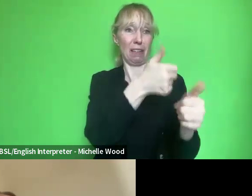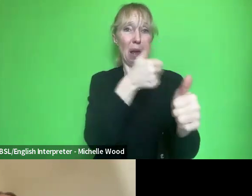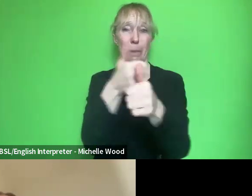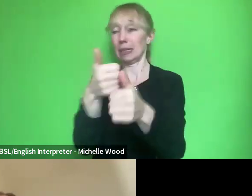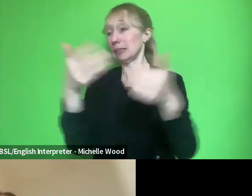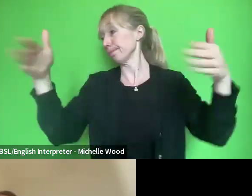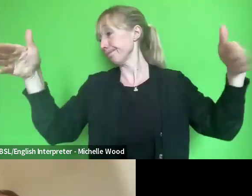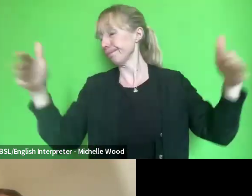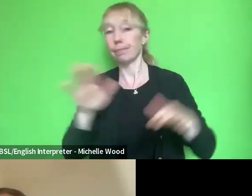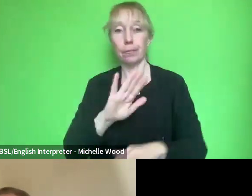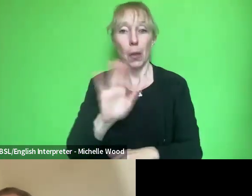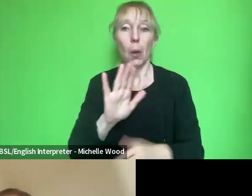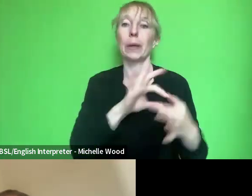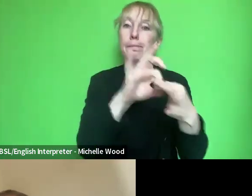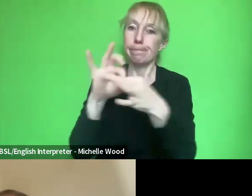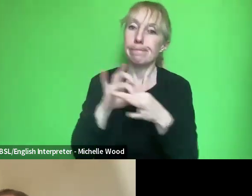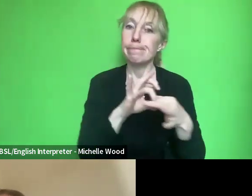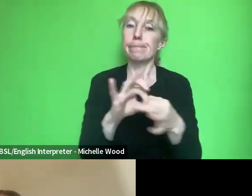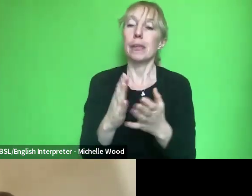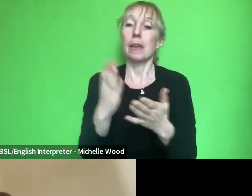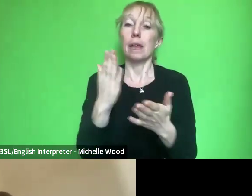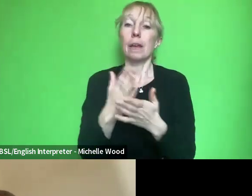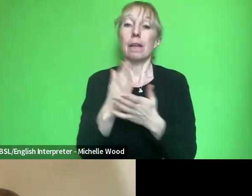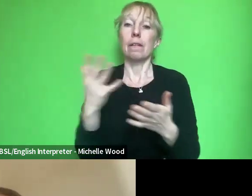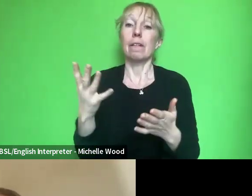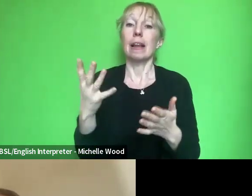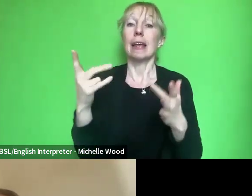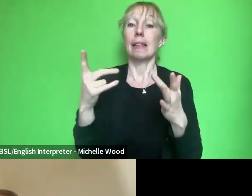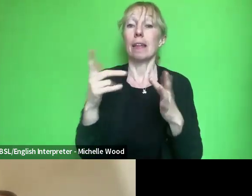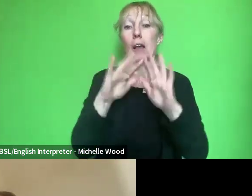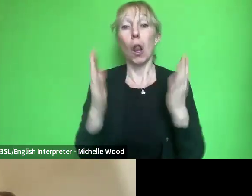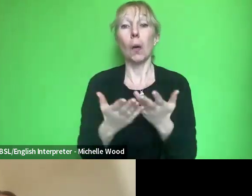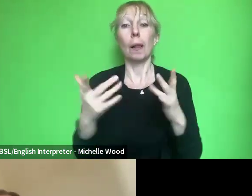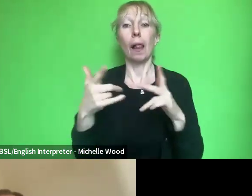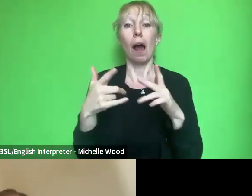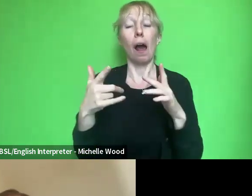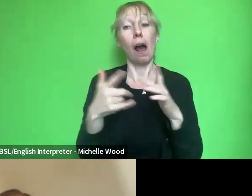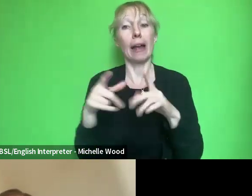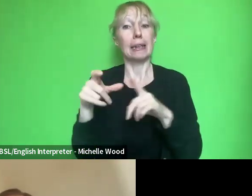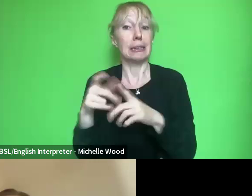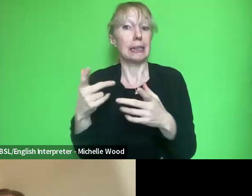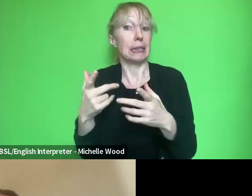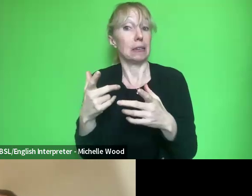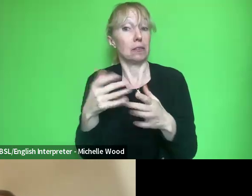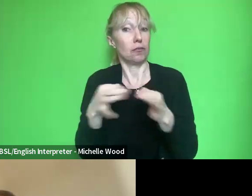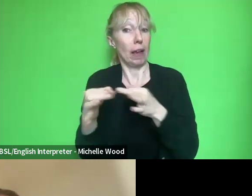Then a really key part is the setting and delivering on our global I&D strategy. So, each and every year, what do we want to achieve?